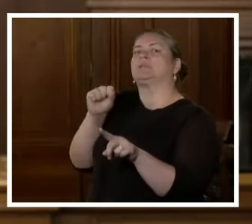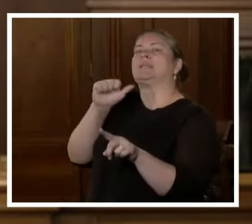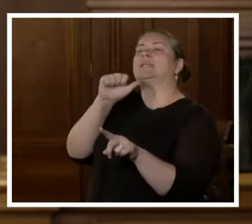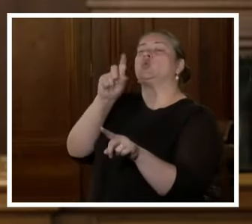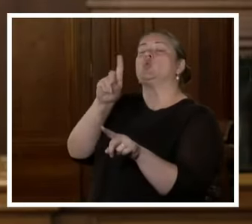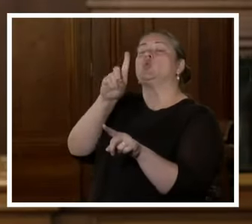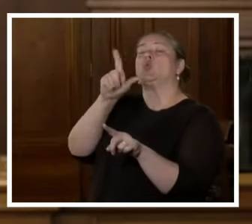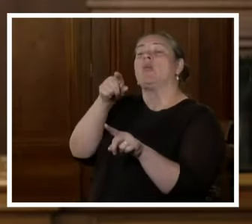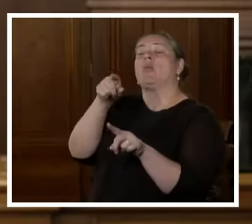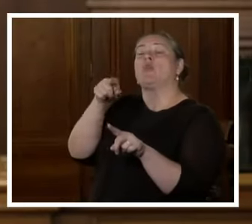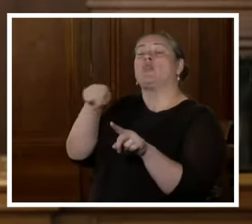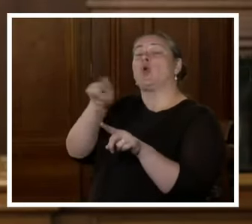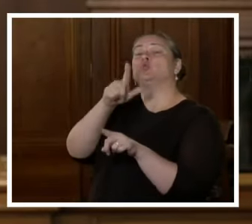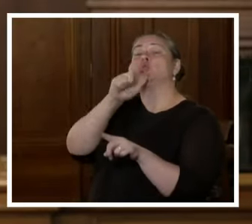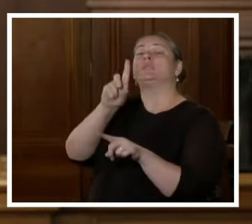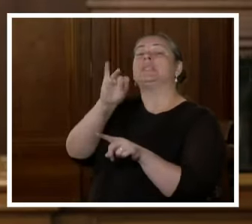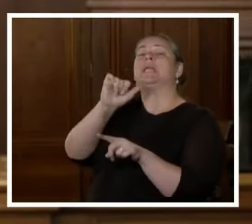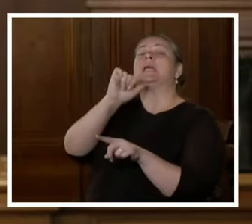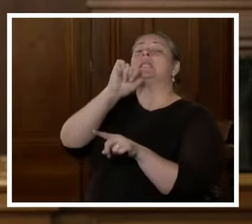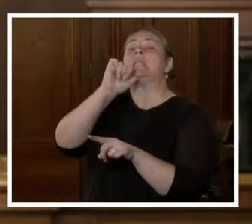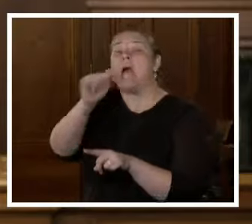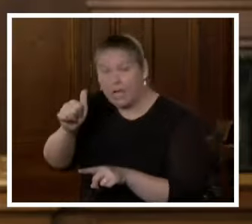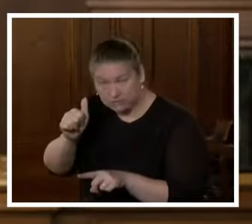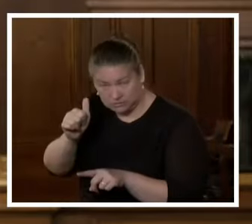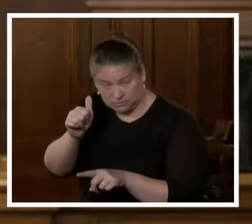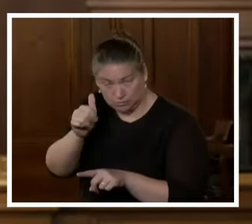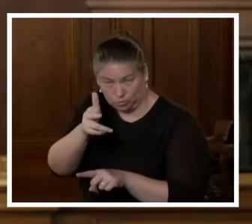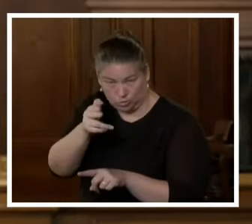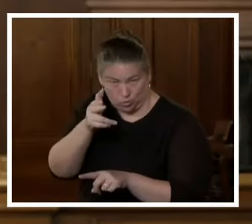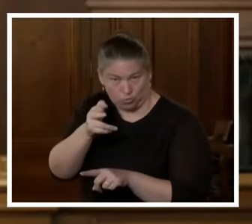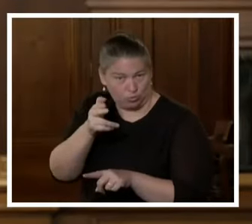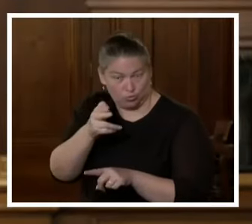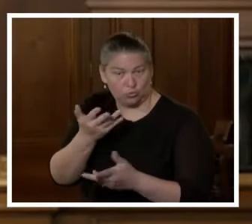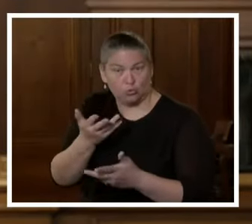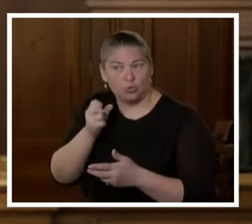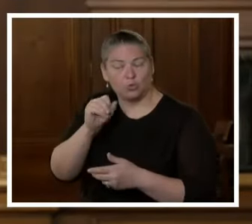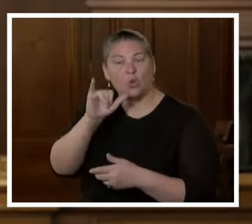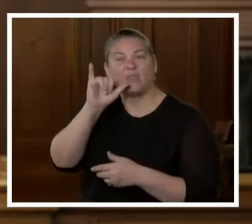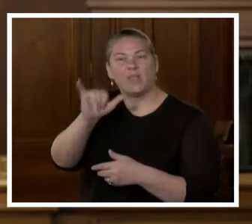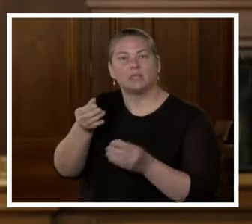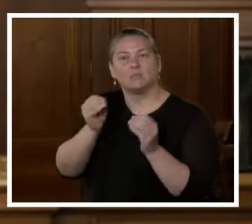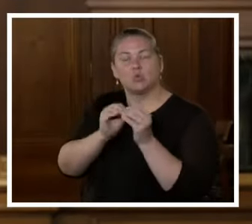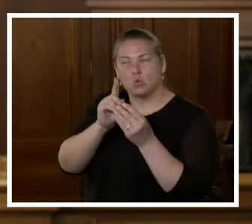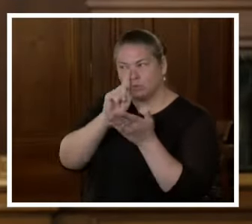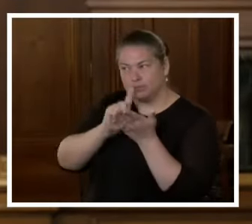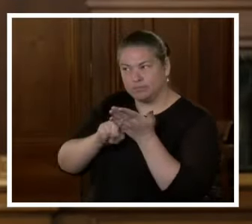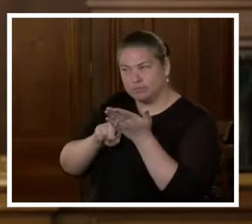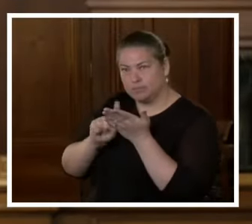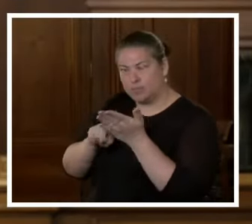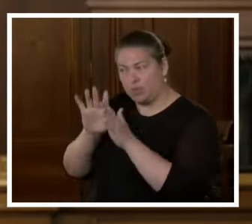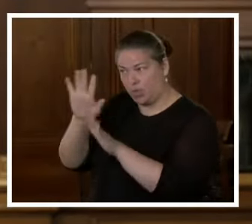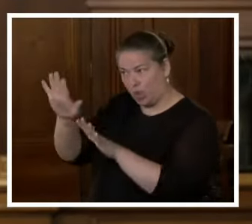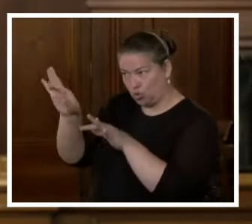THIS IS MUCH MORE INFORMATION THAN NORMALLY WOULD COME OUT DURING AN INVESTIGATION, BUT